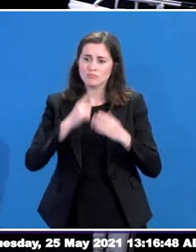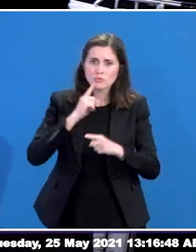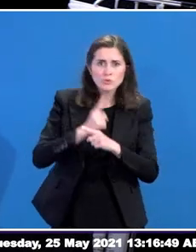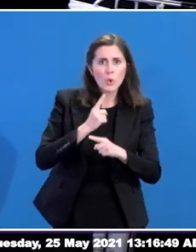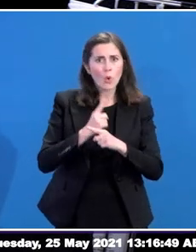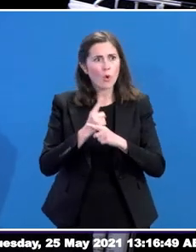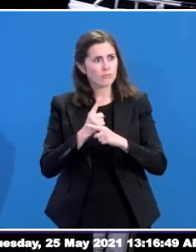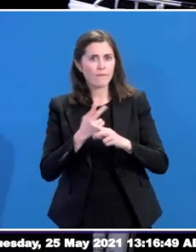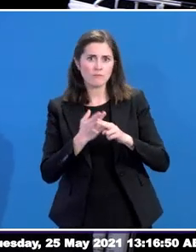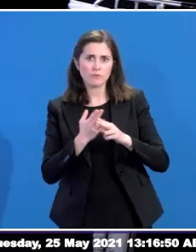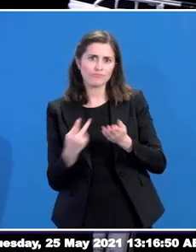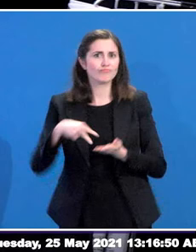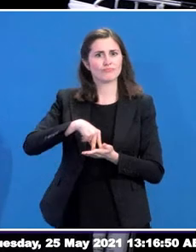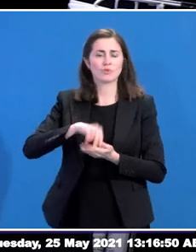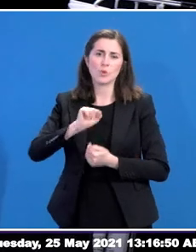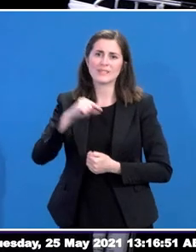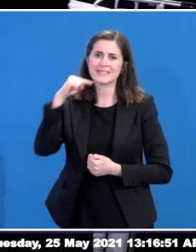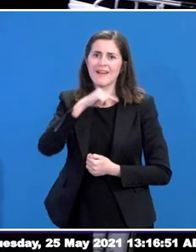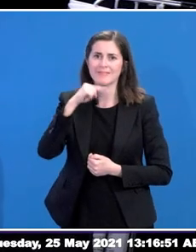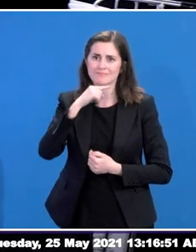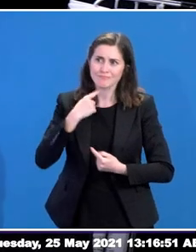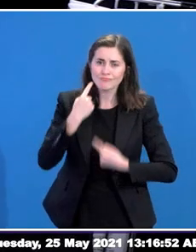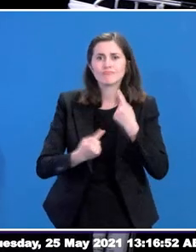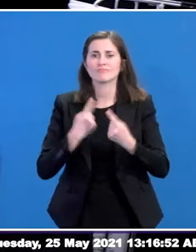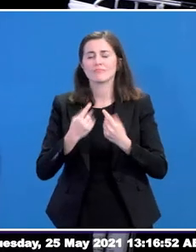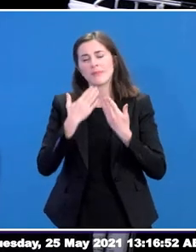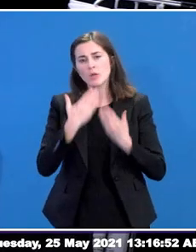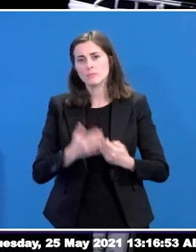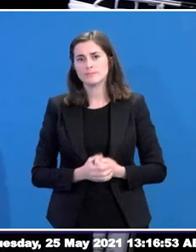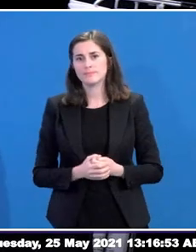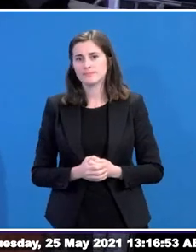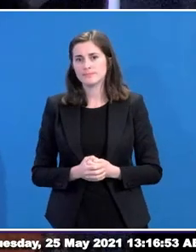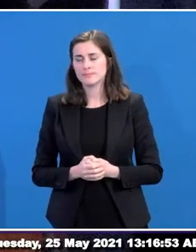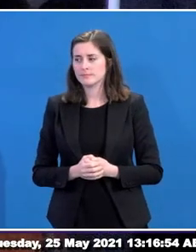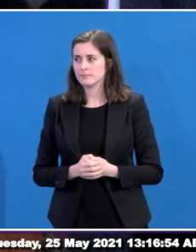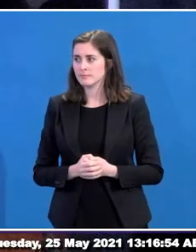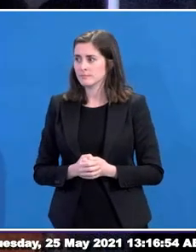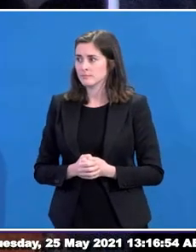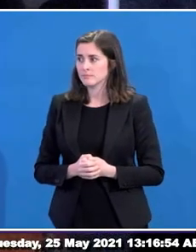Thank you. Commissioners, unless there are any questions, and I don't